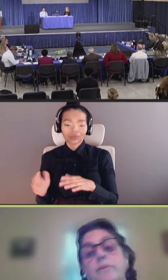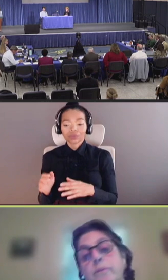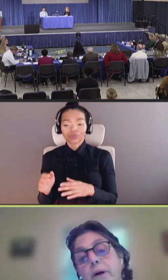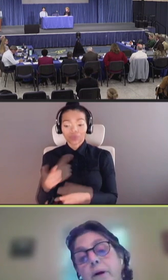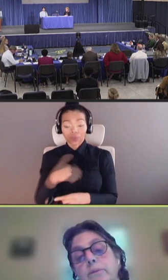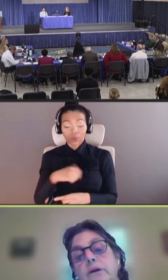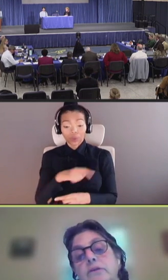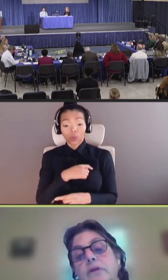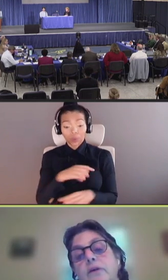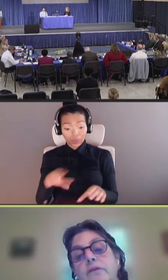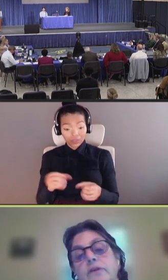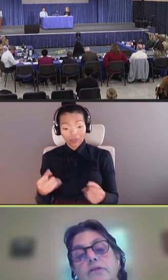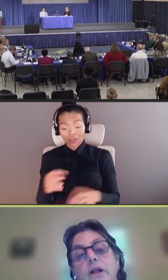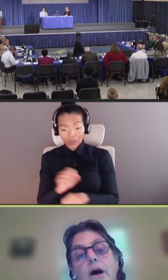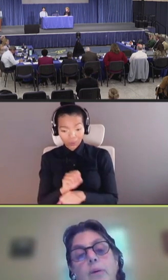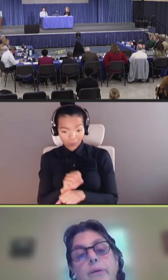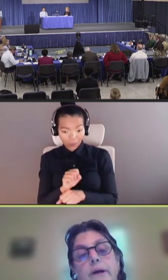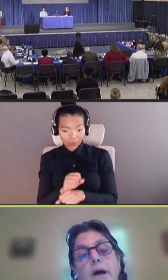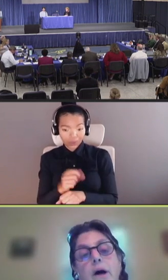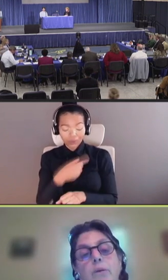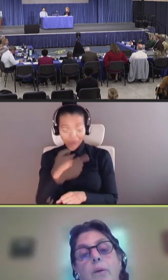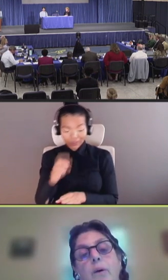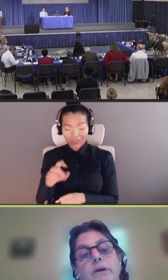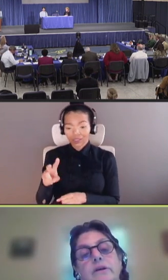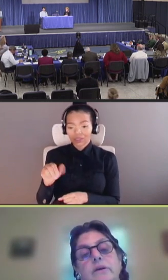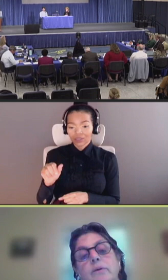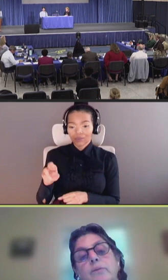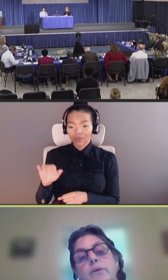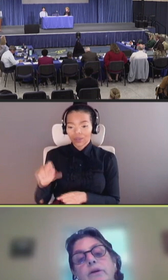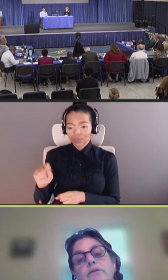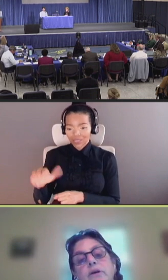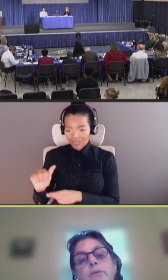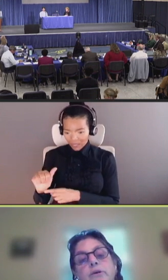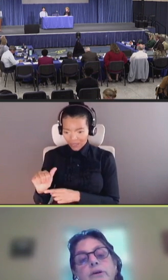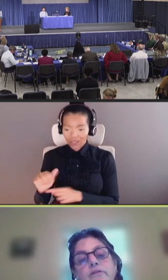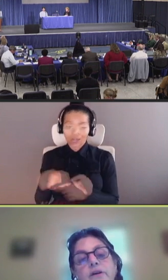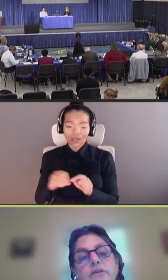partly because of our varicella outbreak. But what we did when we went to community events,